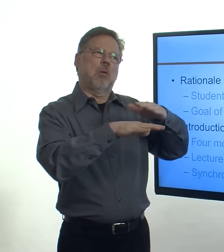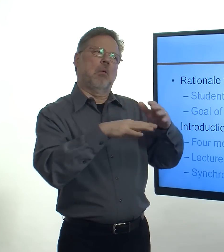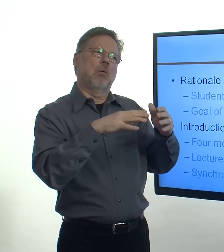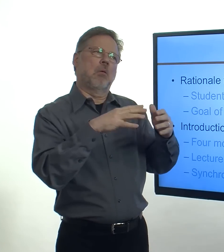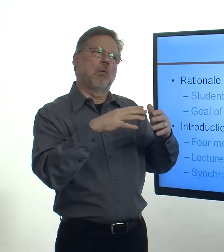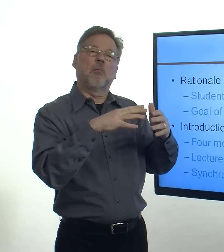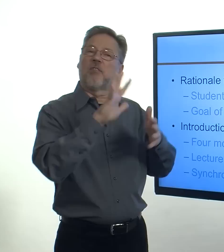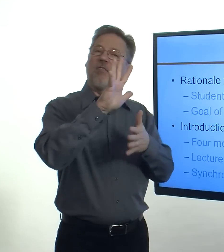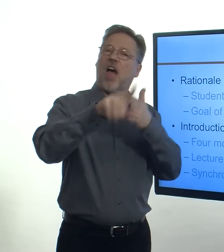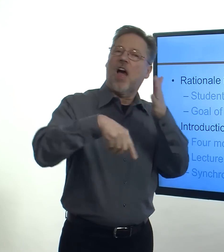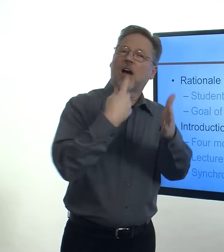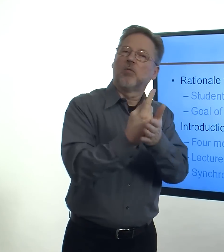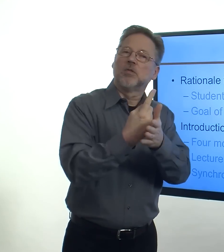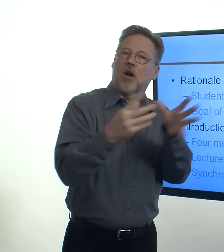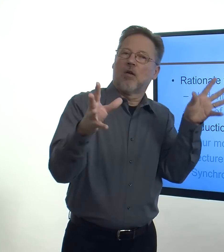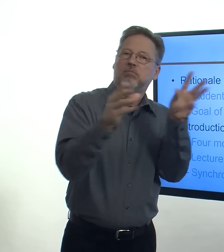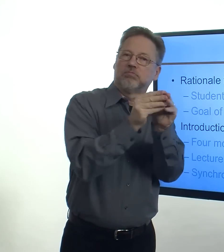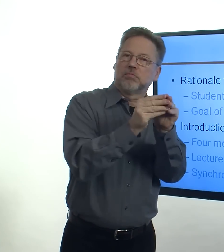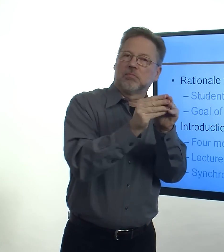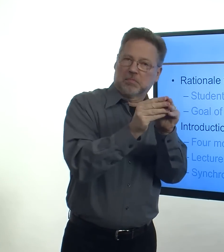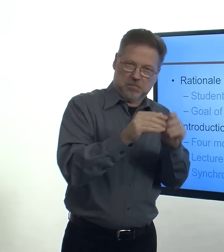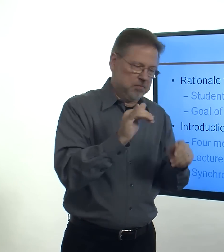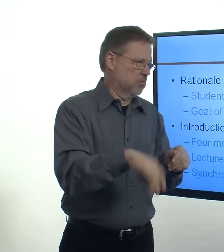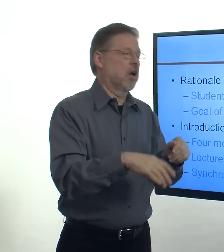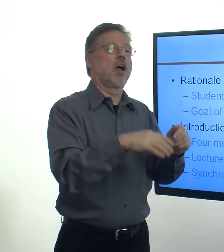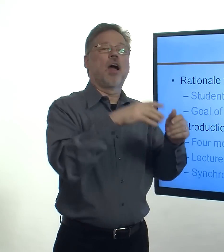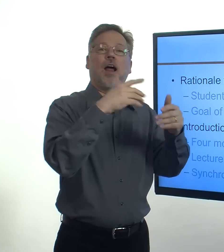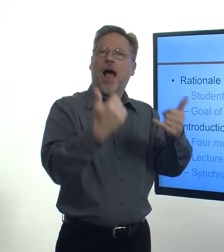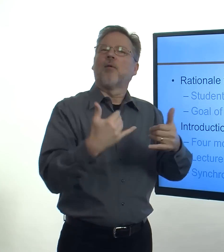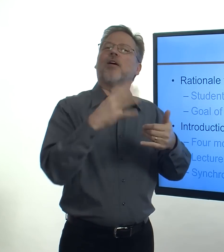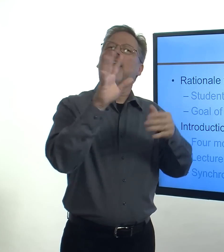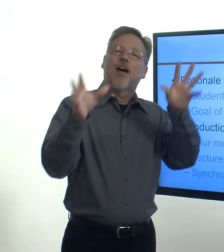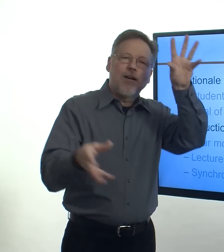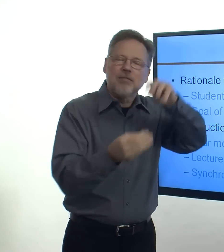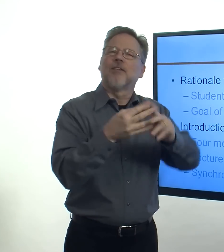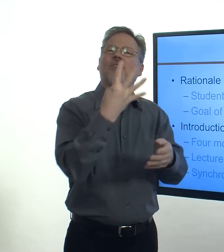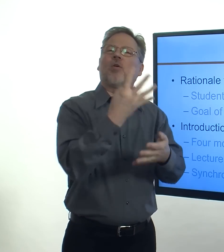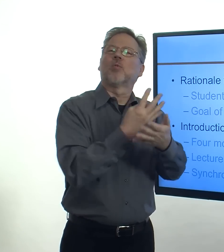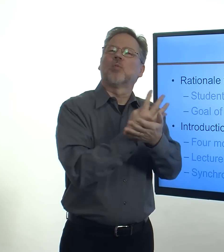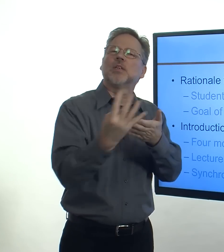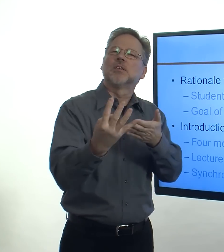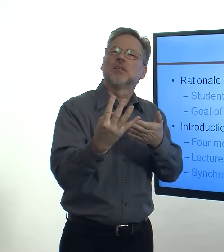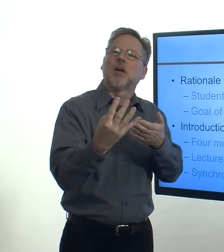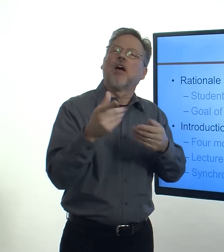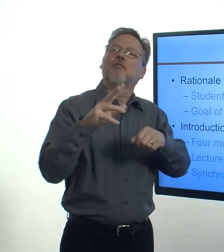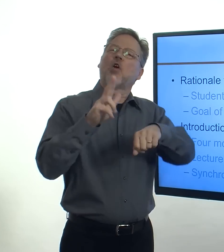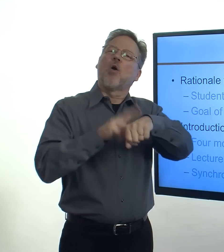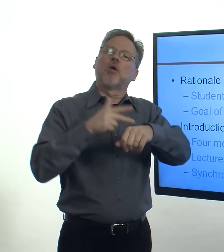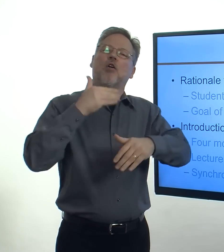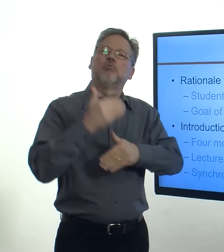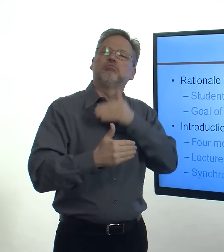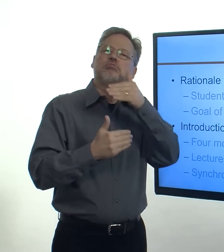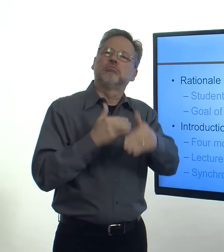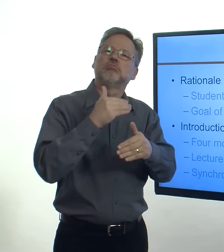So, roughly five hours per module. In all, it would take four weeks at that pace to complete